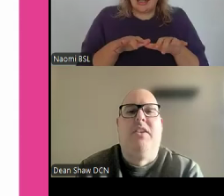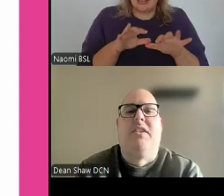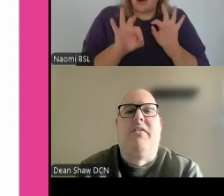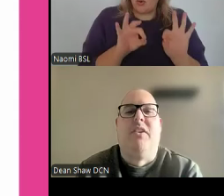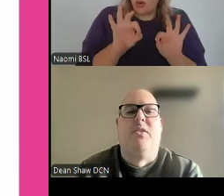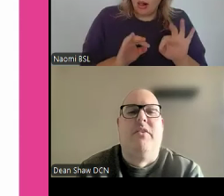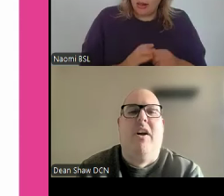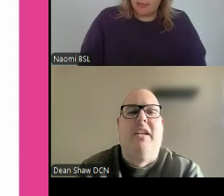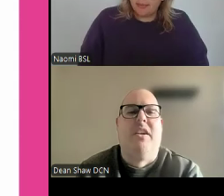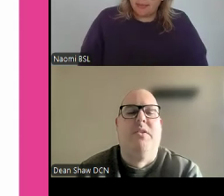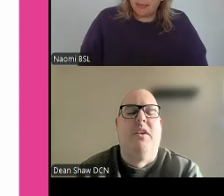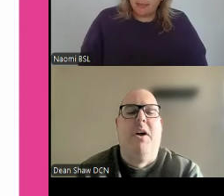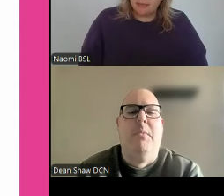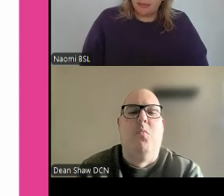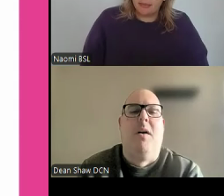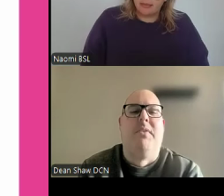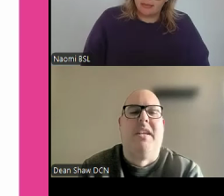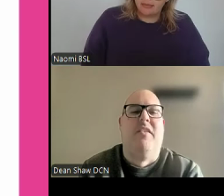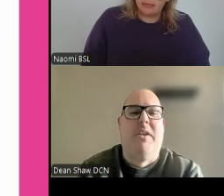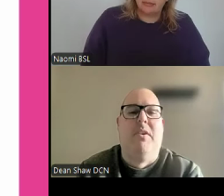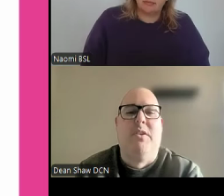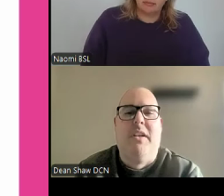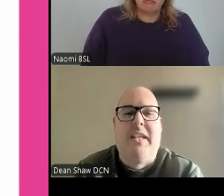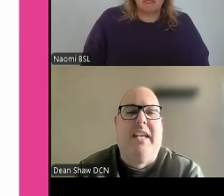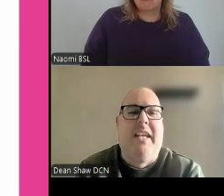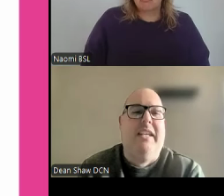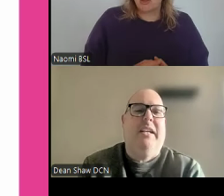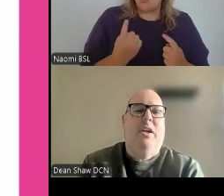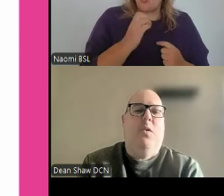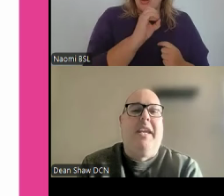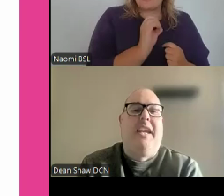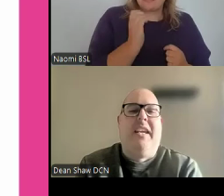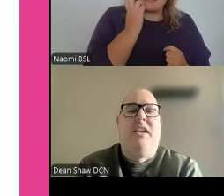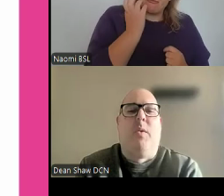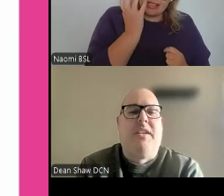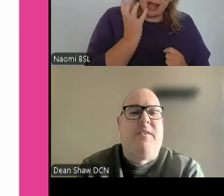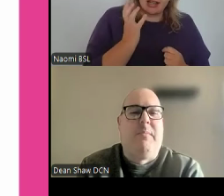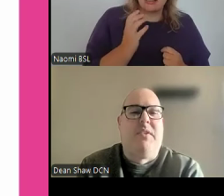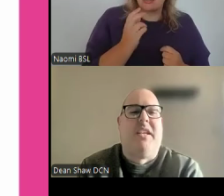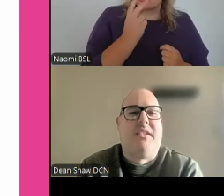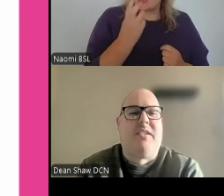Just to give you a running total at the moment, 1% of people are doing it daily. Weekly, 23%.